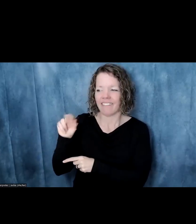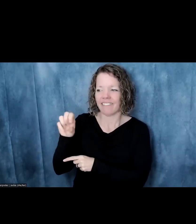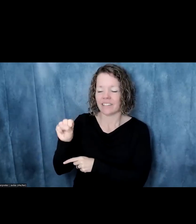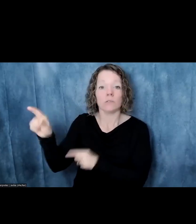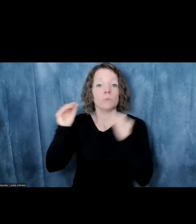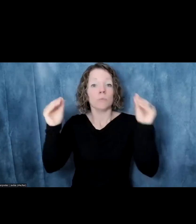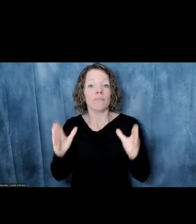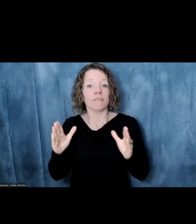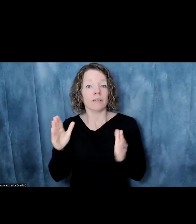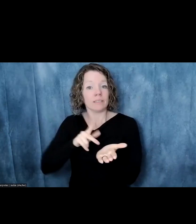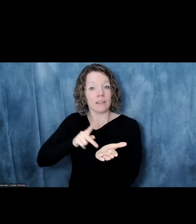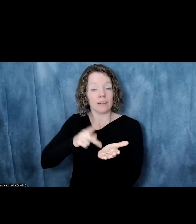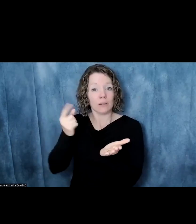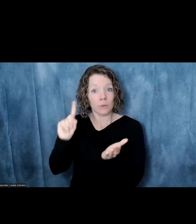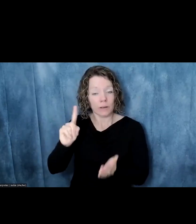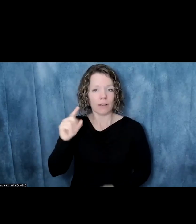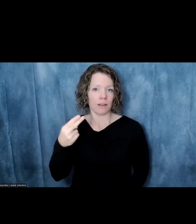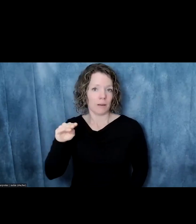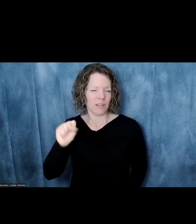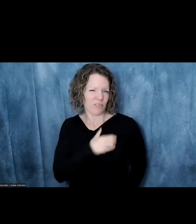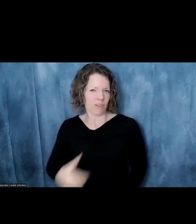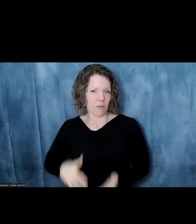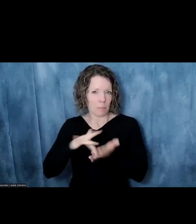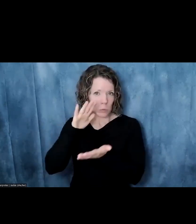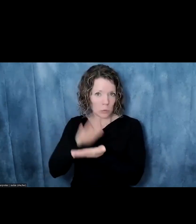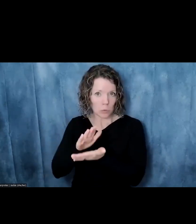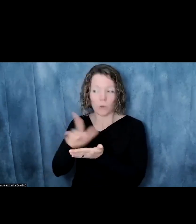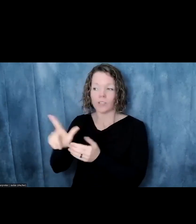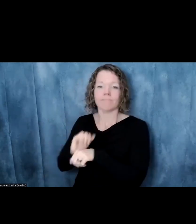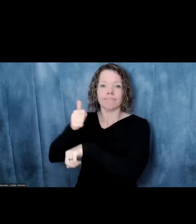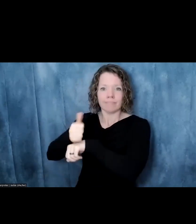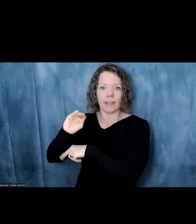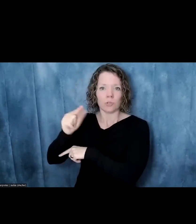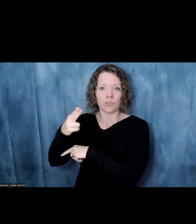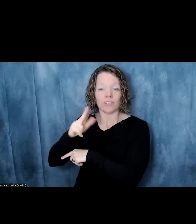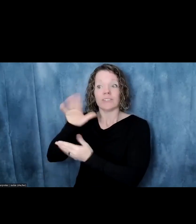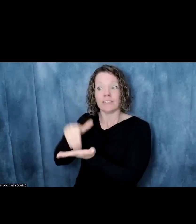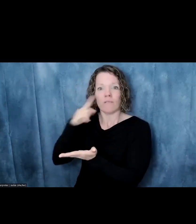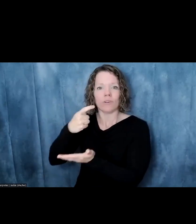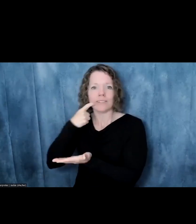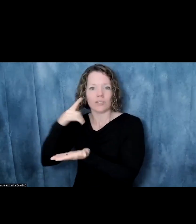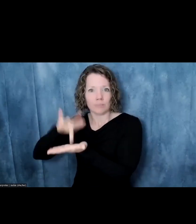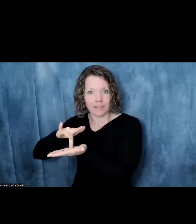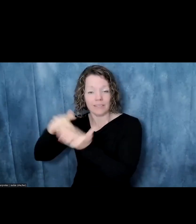director of the MGH Center for Addiction Medicine, as well as the Director of the MGH Addiction